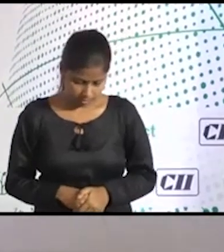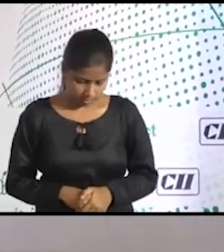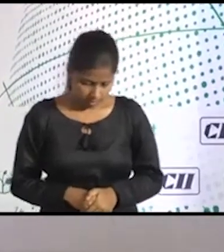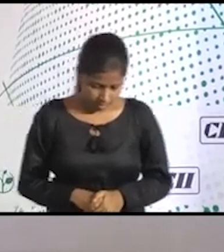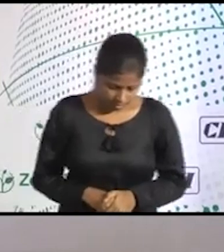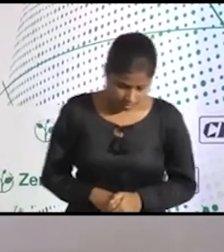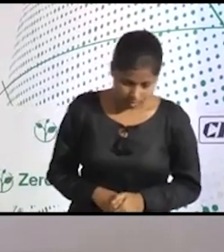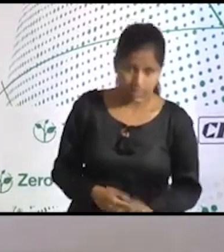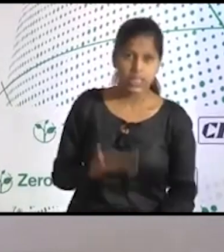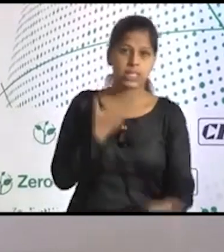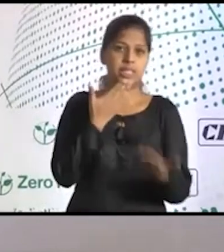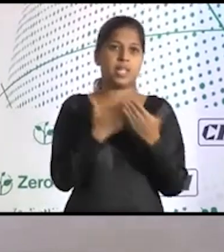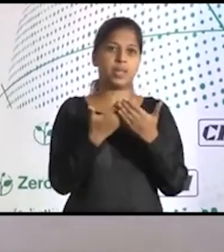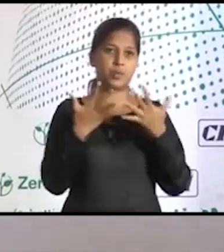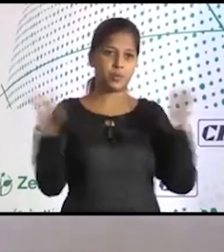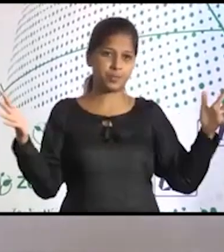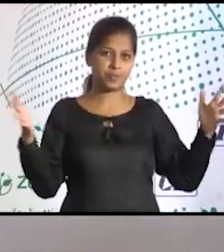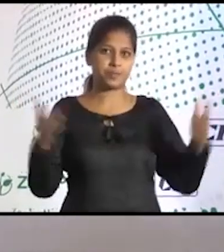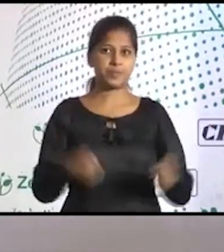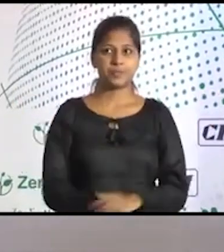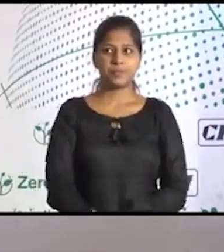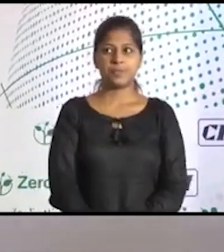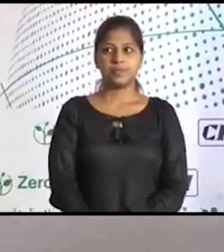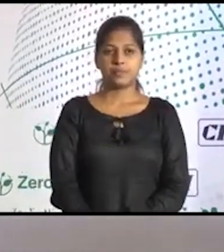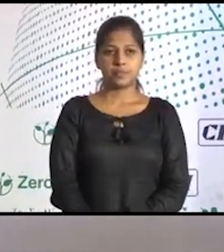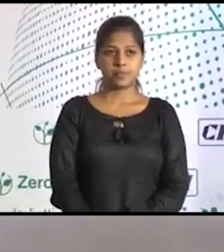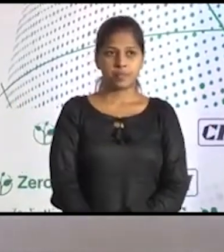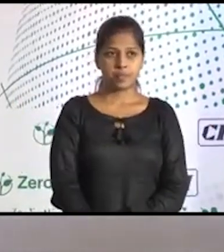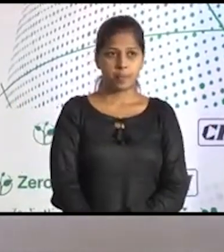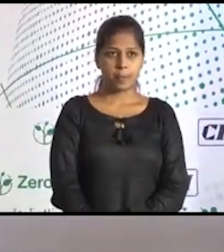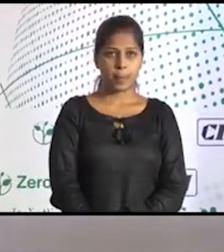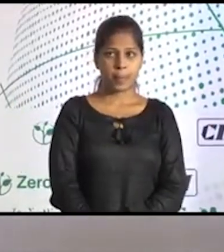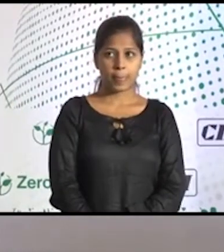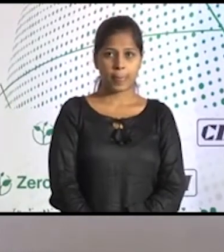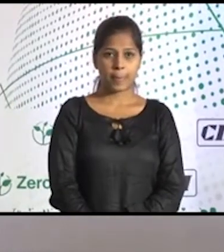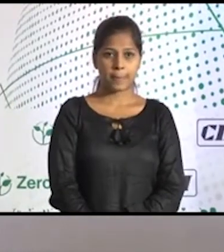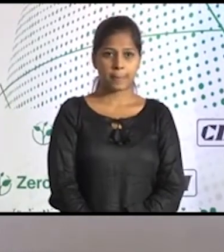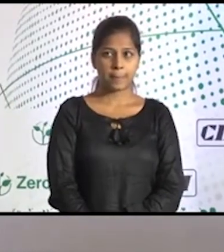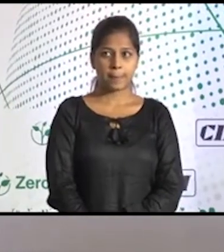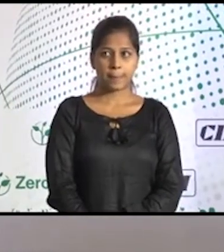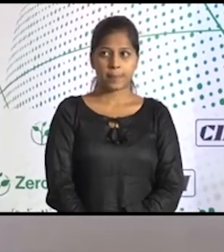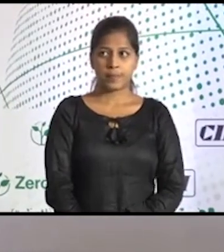Thank you so much and over to you